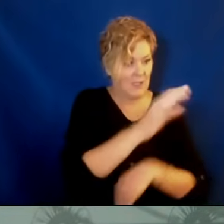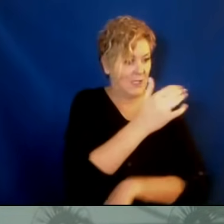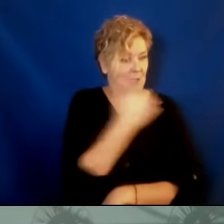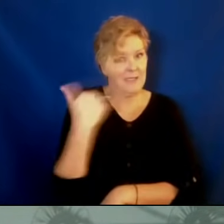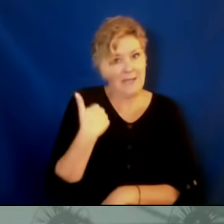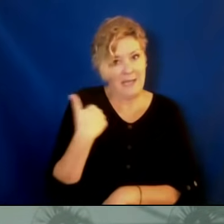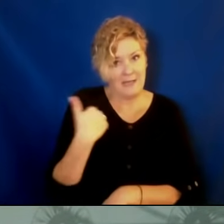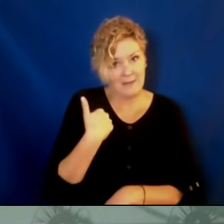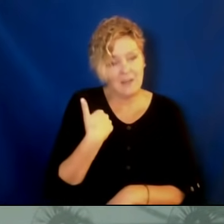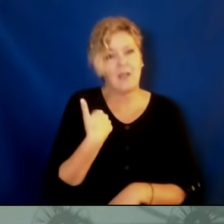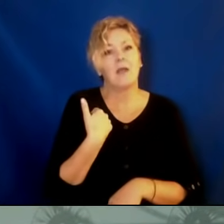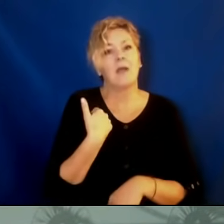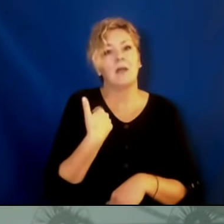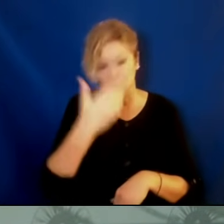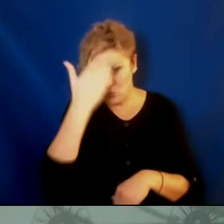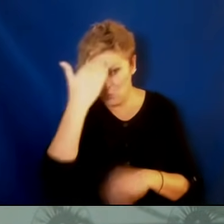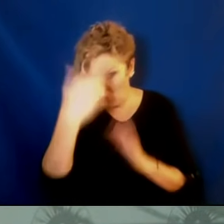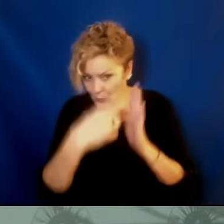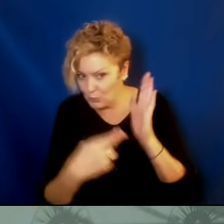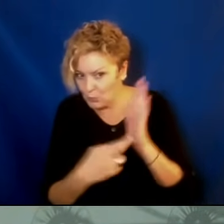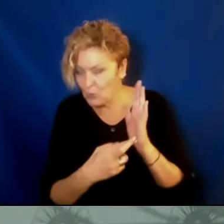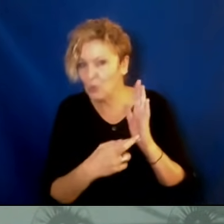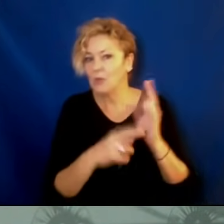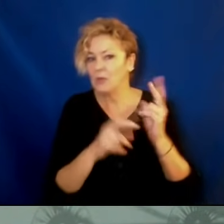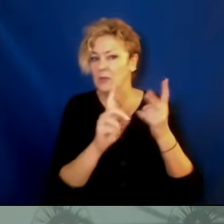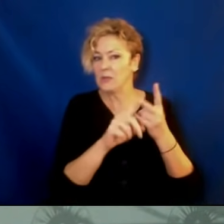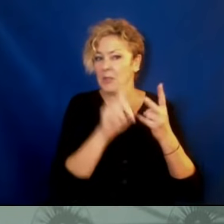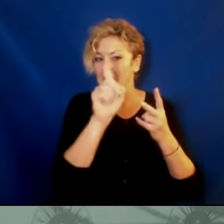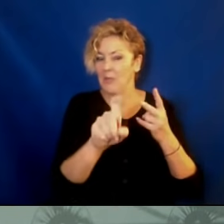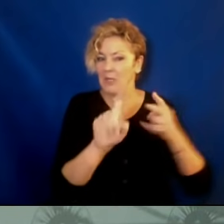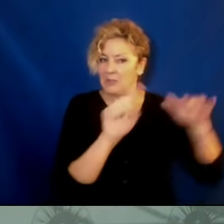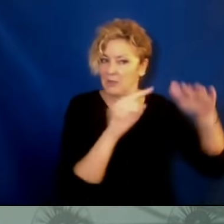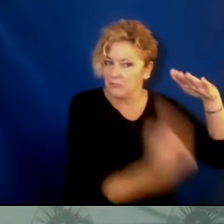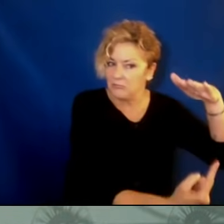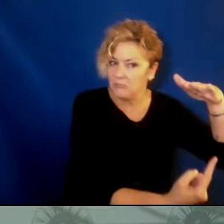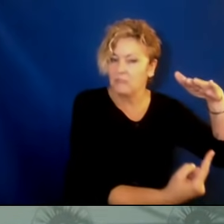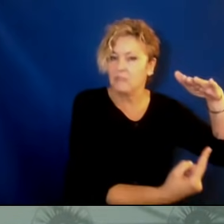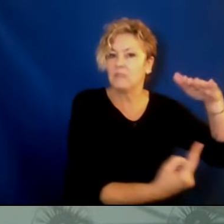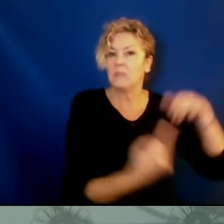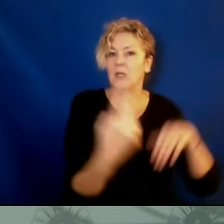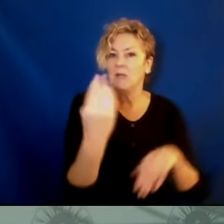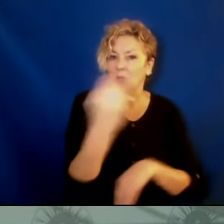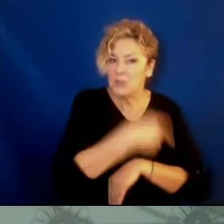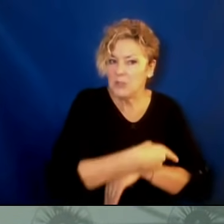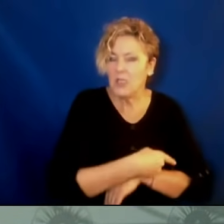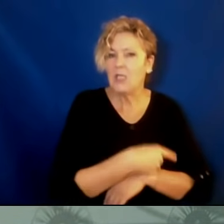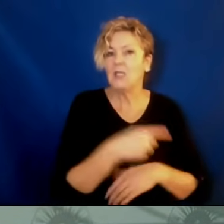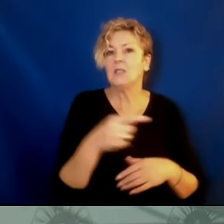That's absolutely necessary, something we review regularly with the federal government. Our expectation that